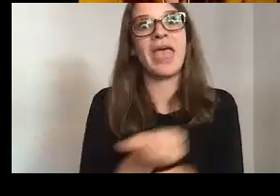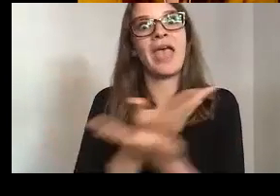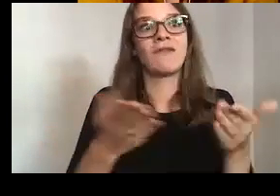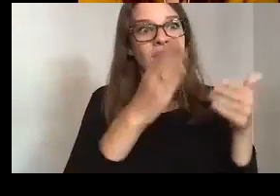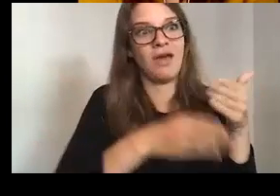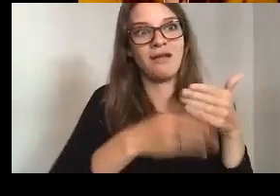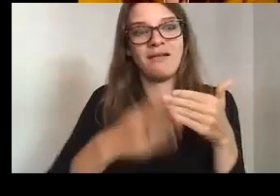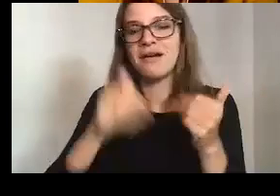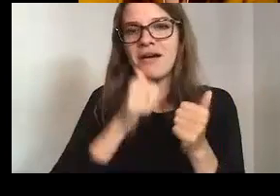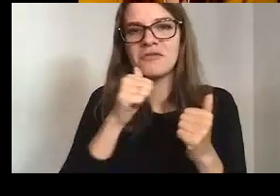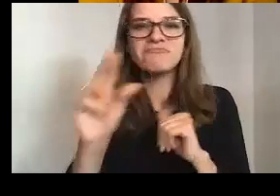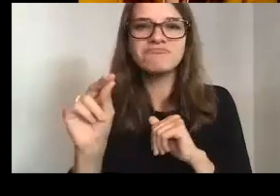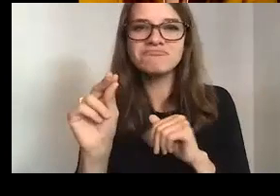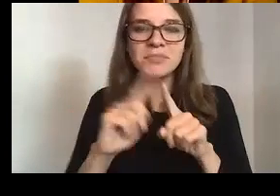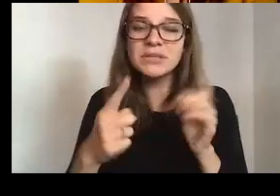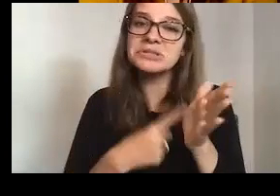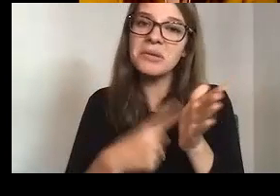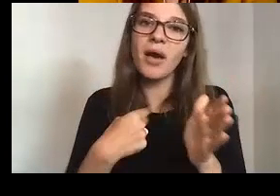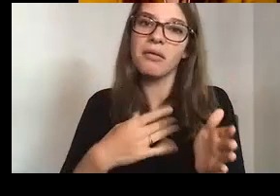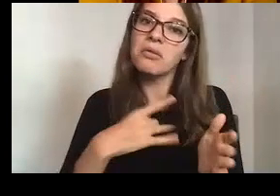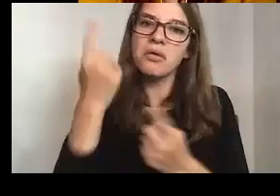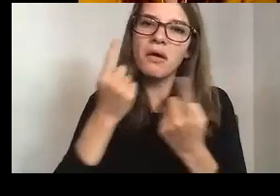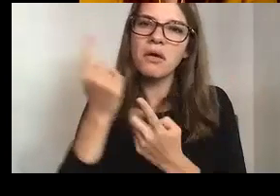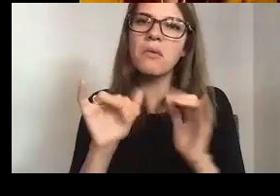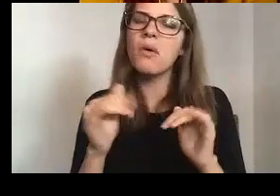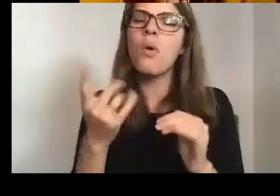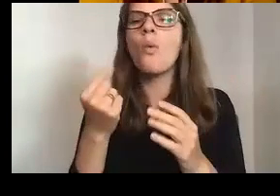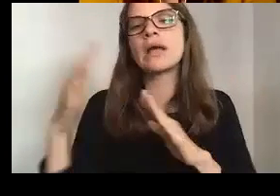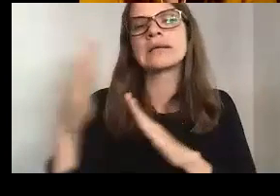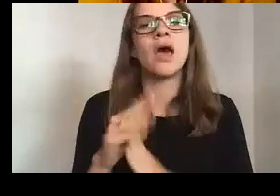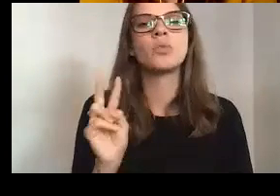and so sometimes I like to think about you know what are the top two to three things that each